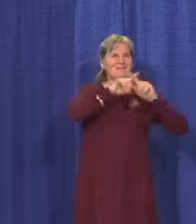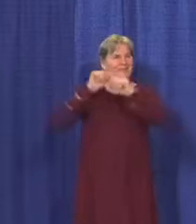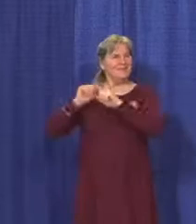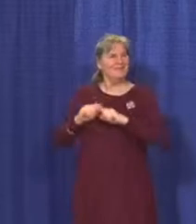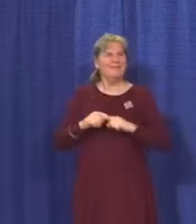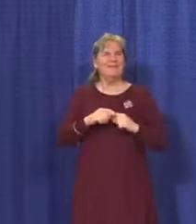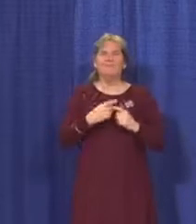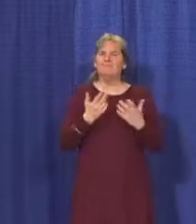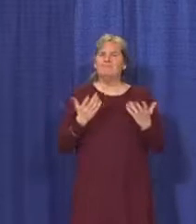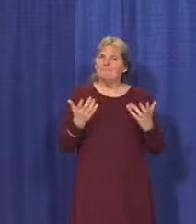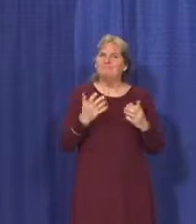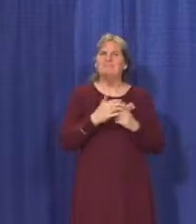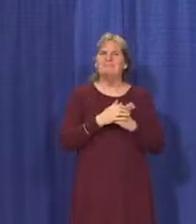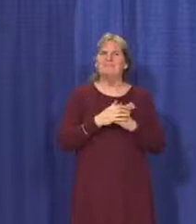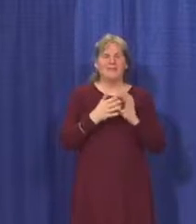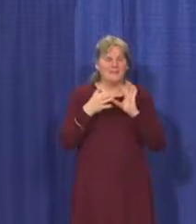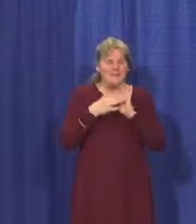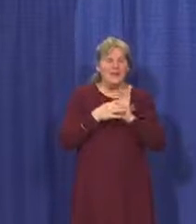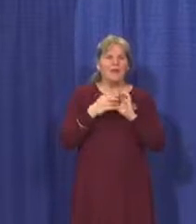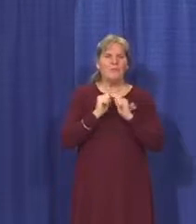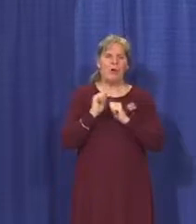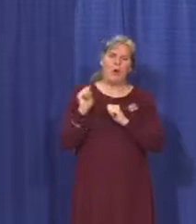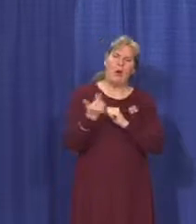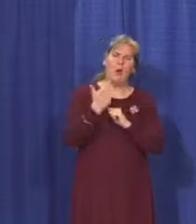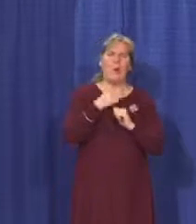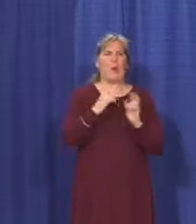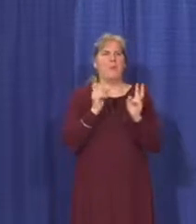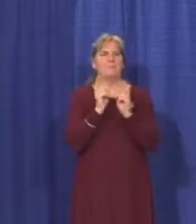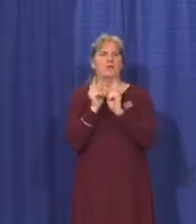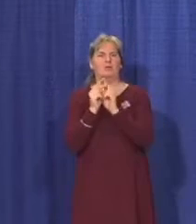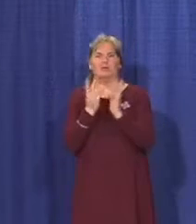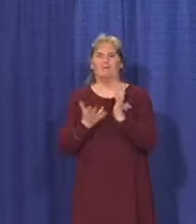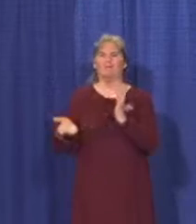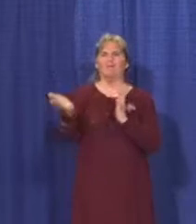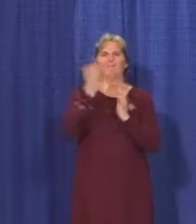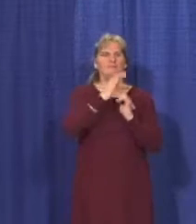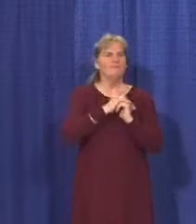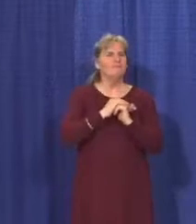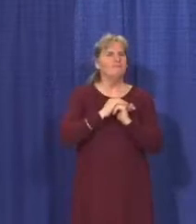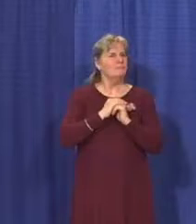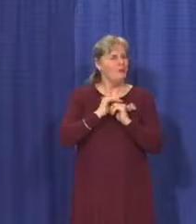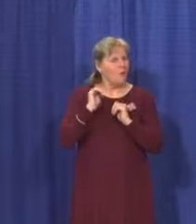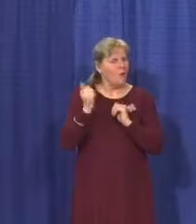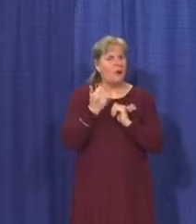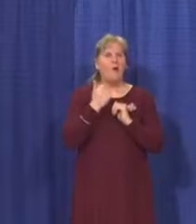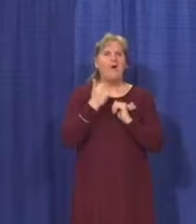true fashion in true sense as we do and the Yukon to connecting with all of our partners and all